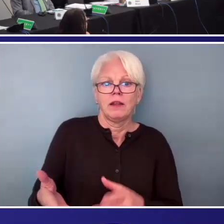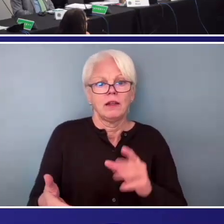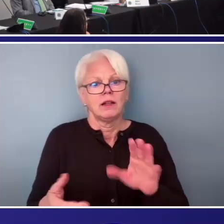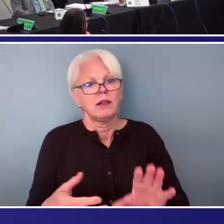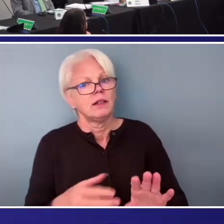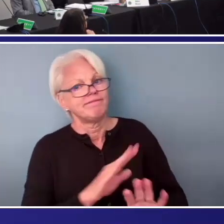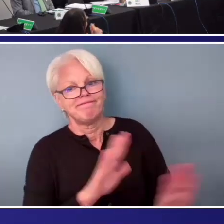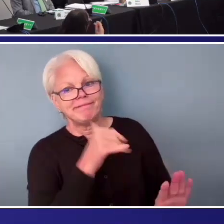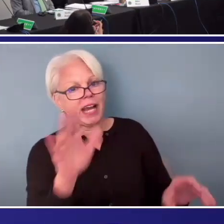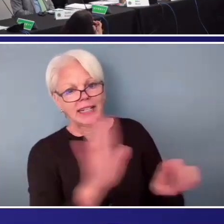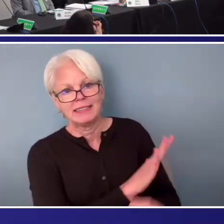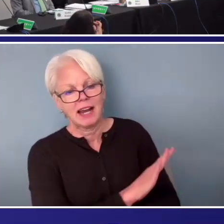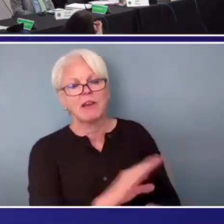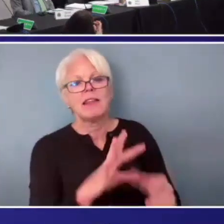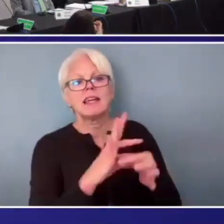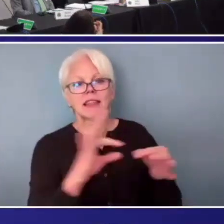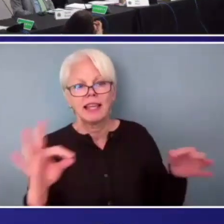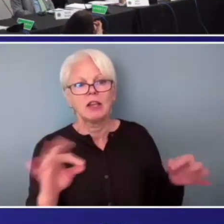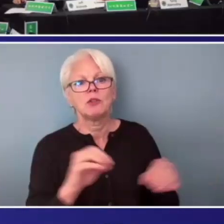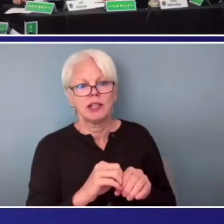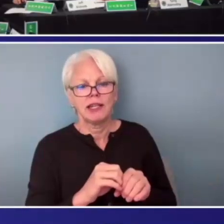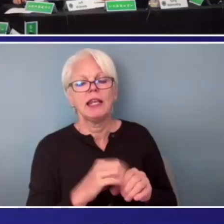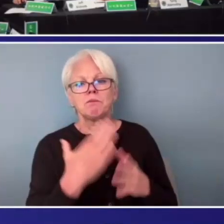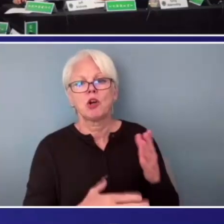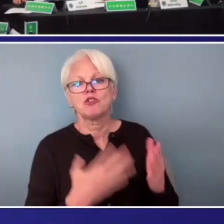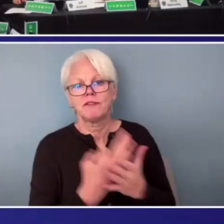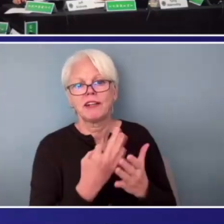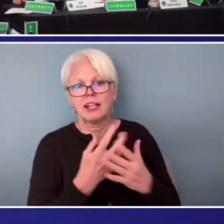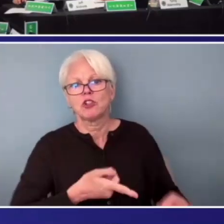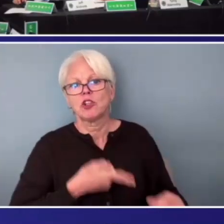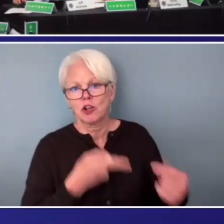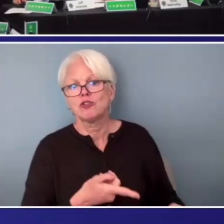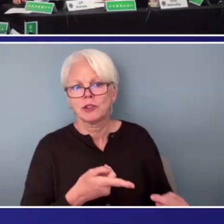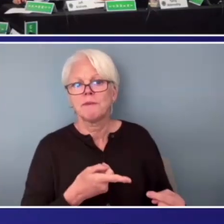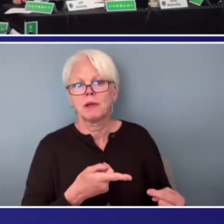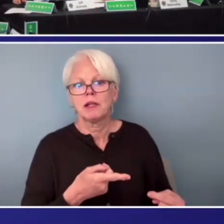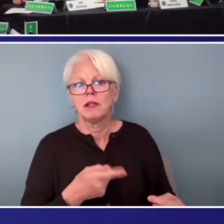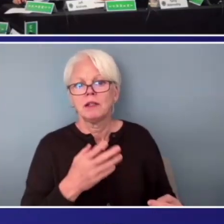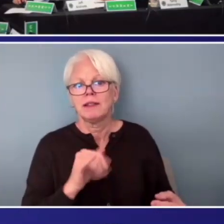The language within the partial financial hardship, part of the statute did change.